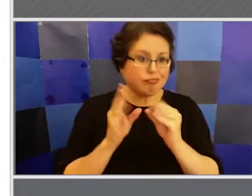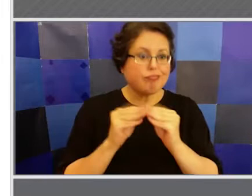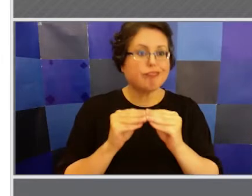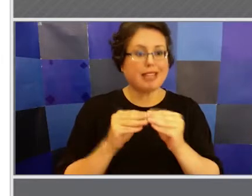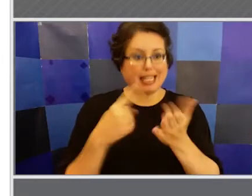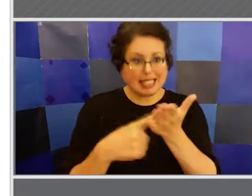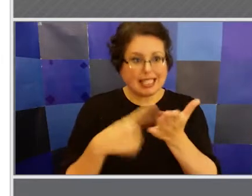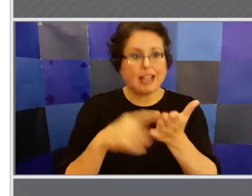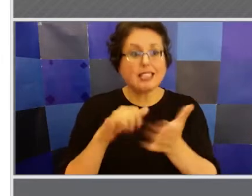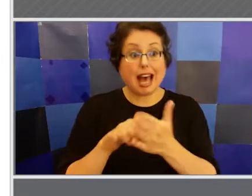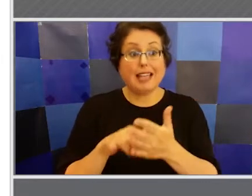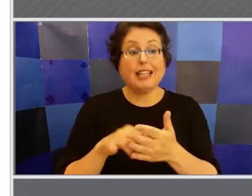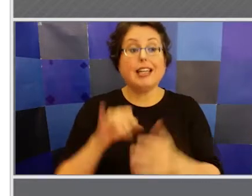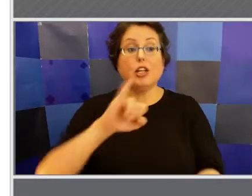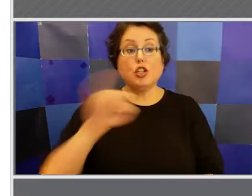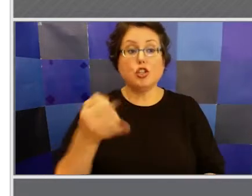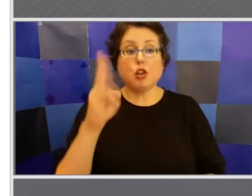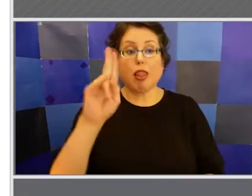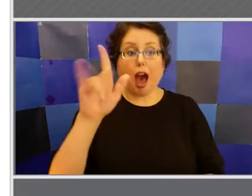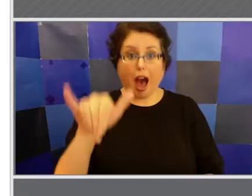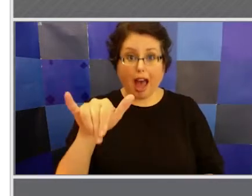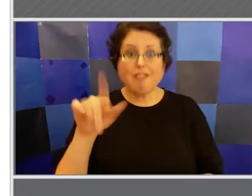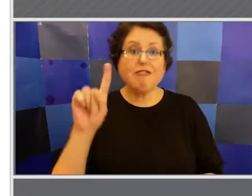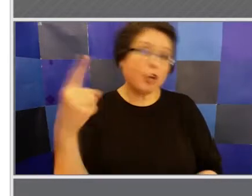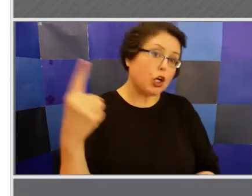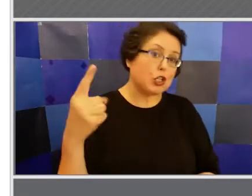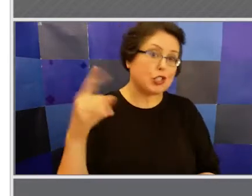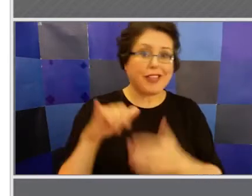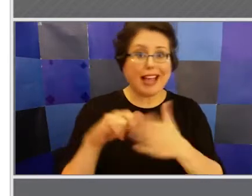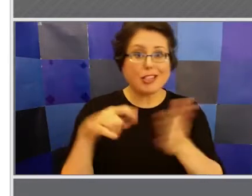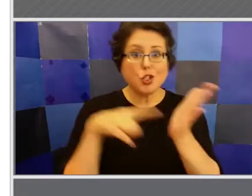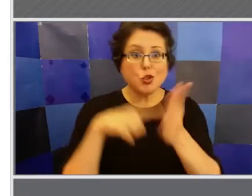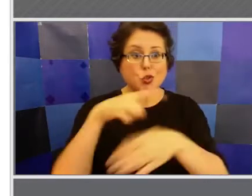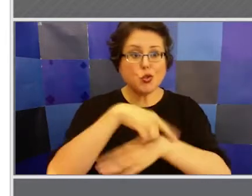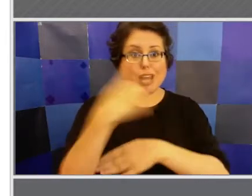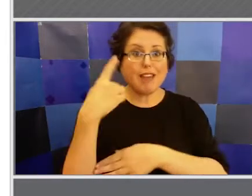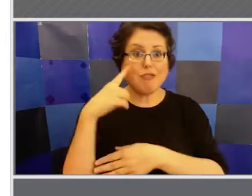The deadline for those proposals occurs, and then throughout the summer, capital program